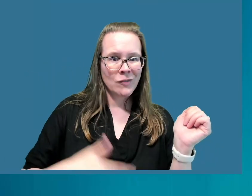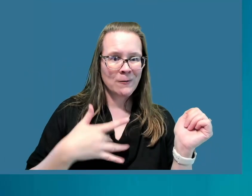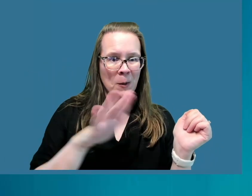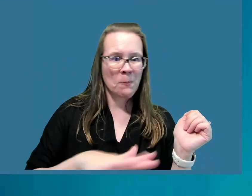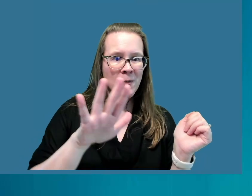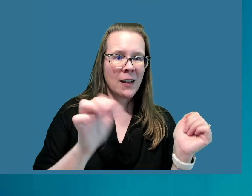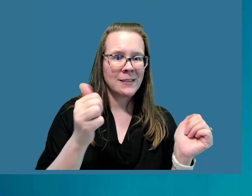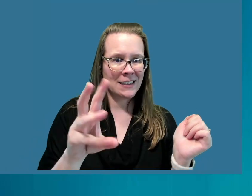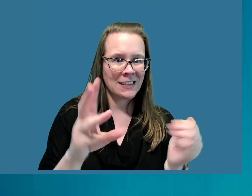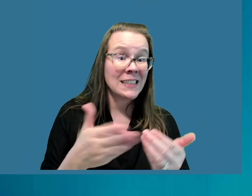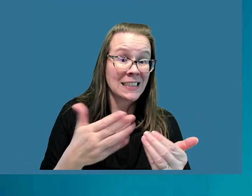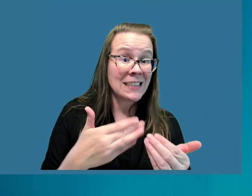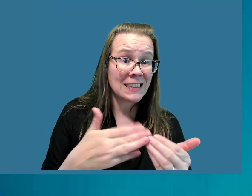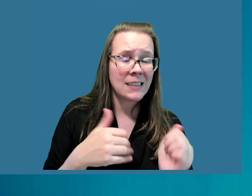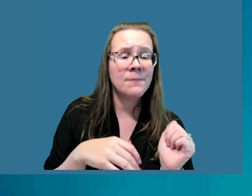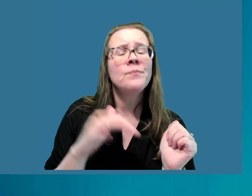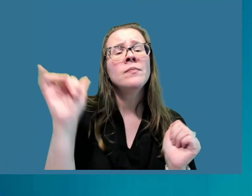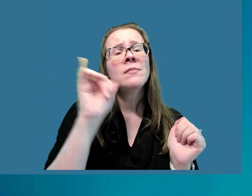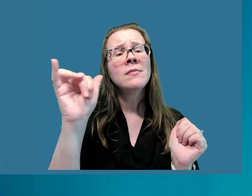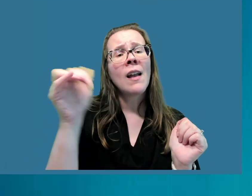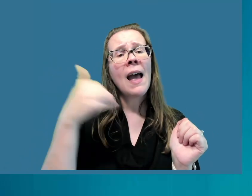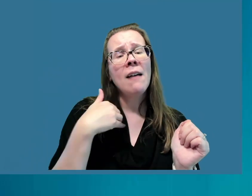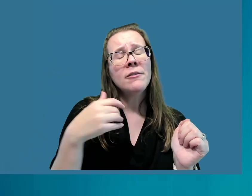at home I just kind of go with my gut because I have a lot of experience